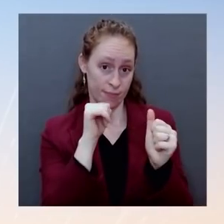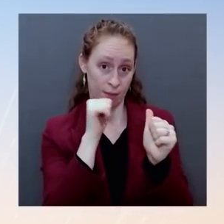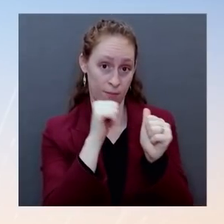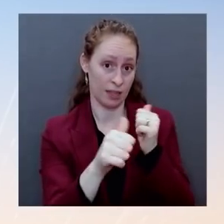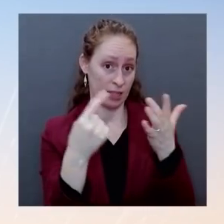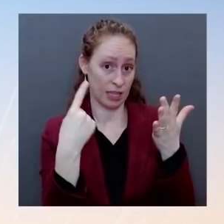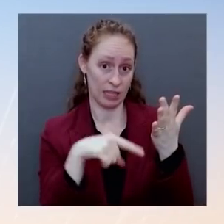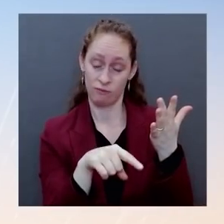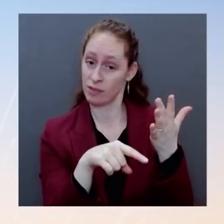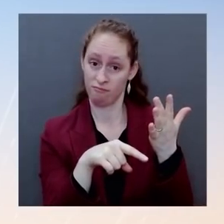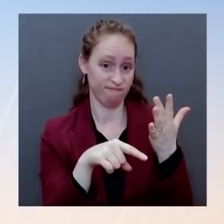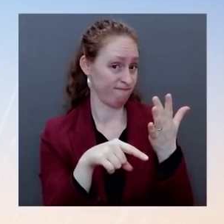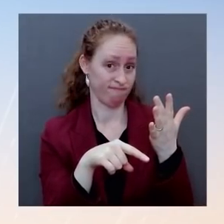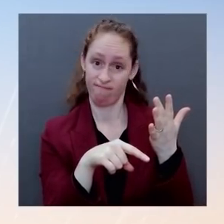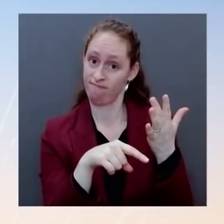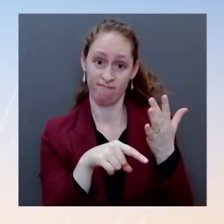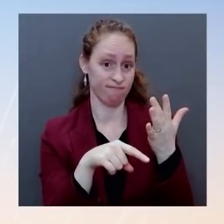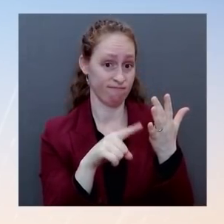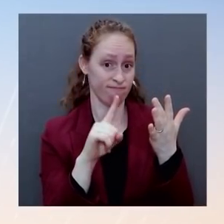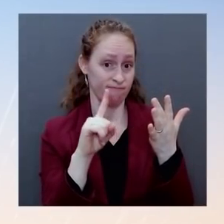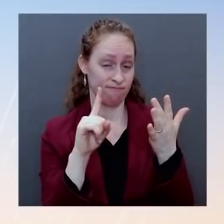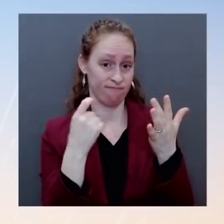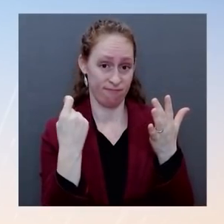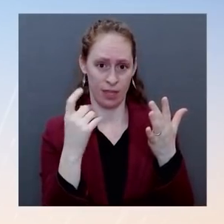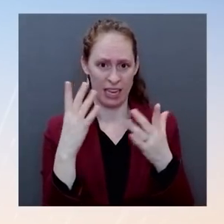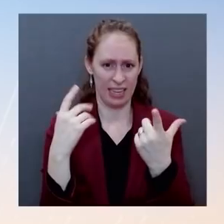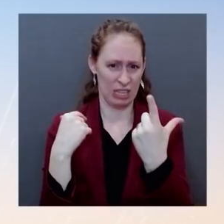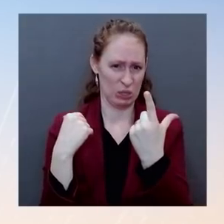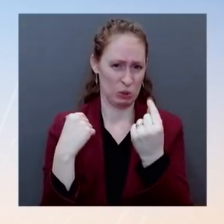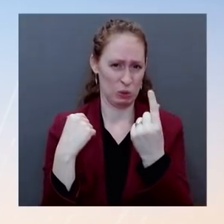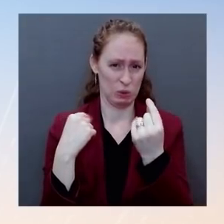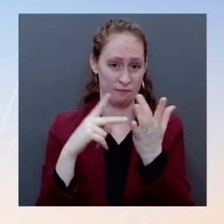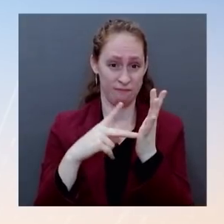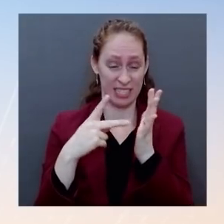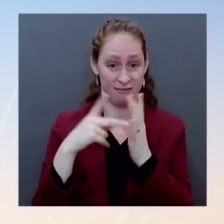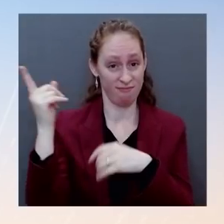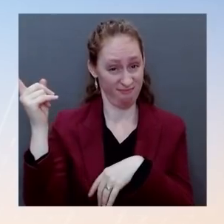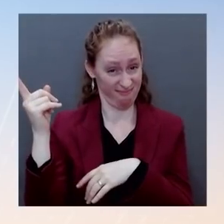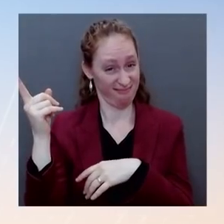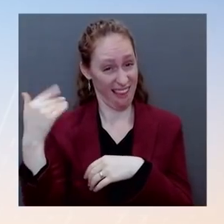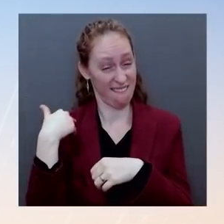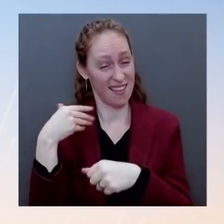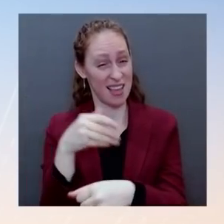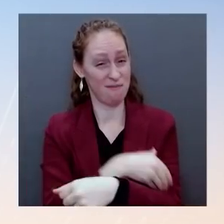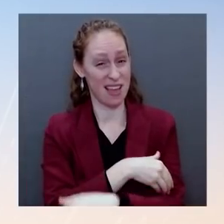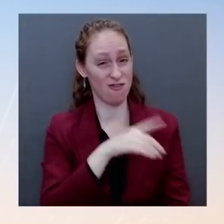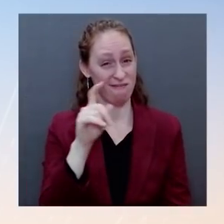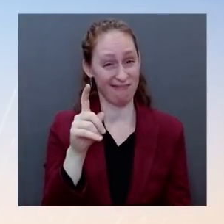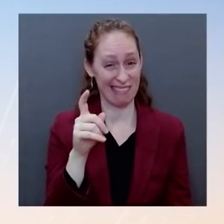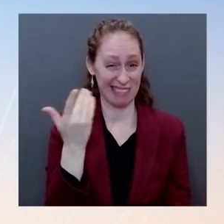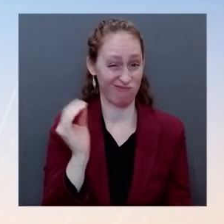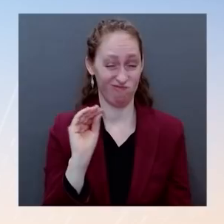who have seen, you know, potentially not just one legislative failure with Build Back Better, which has been shelved,